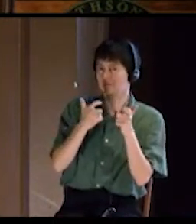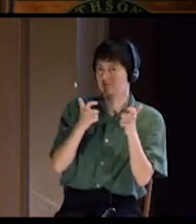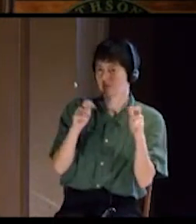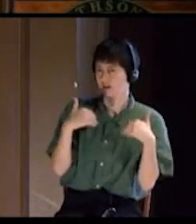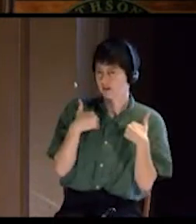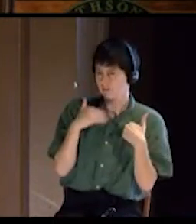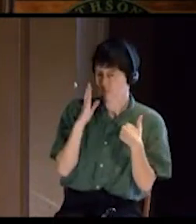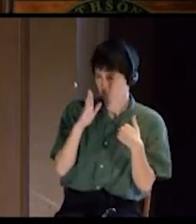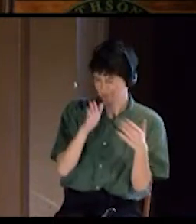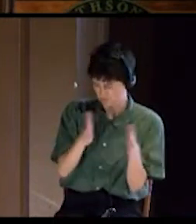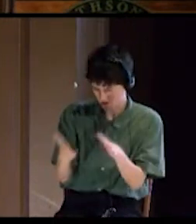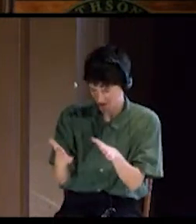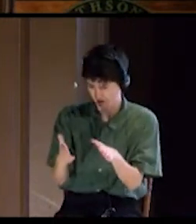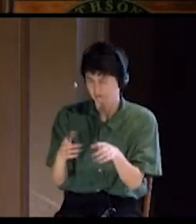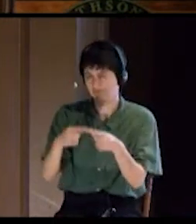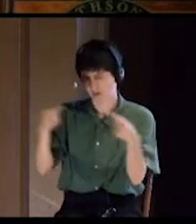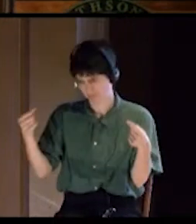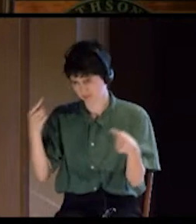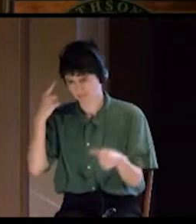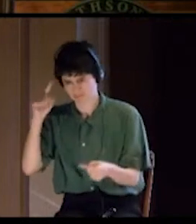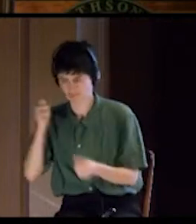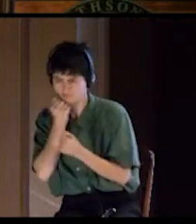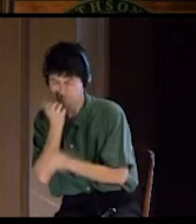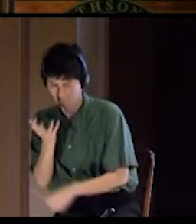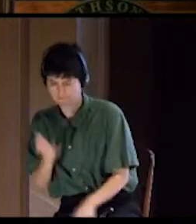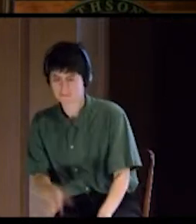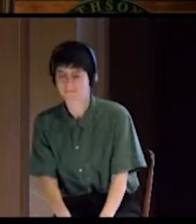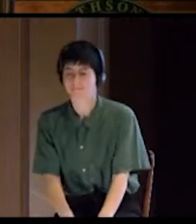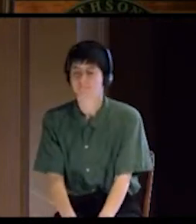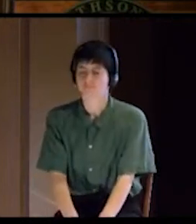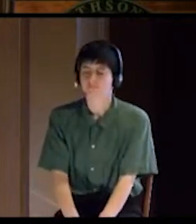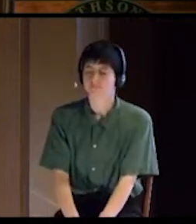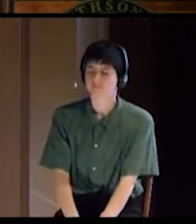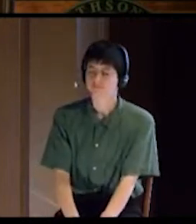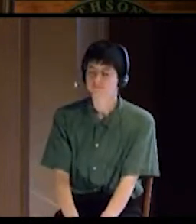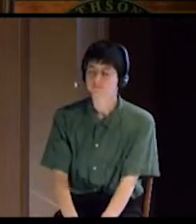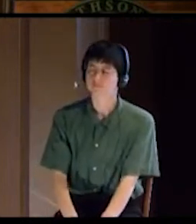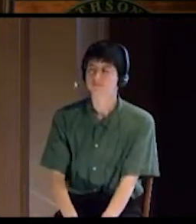around 350 grams, for one degree is temperature change, Celsius temperature change